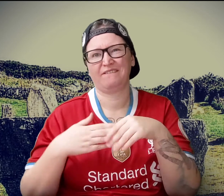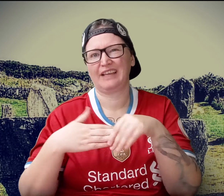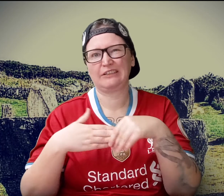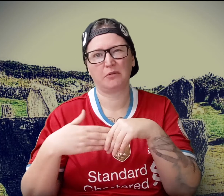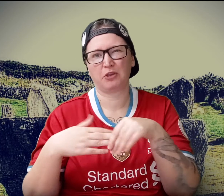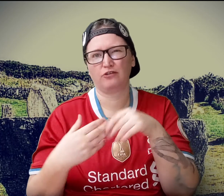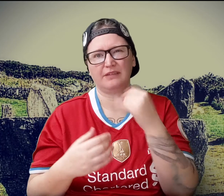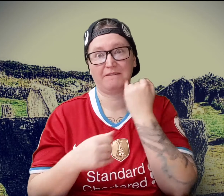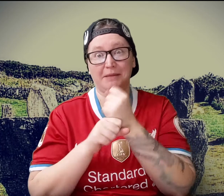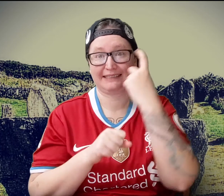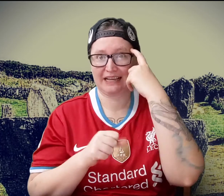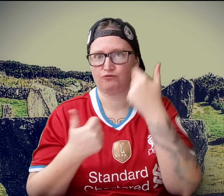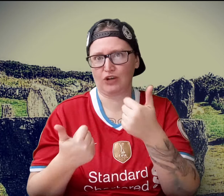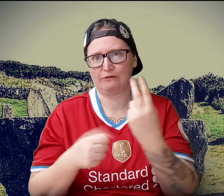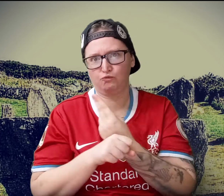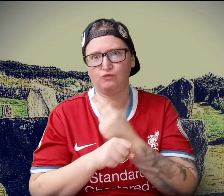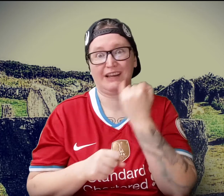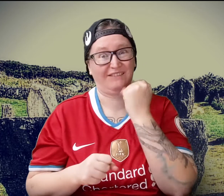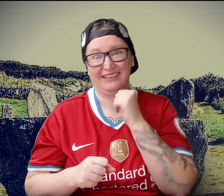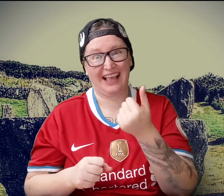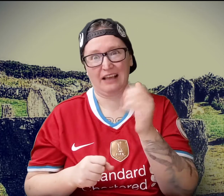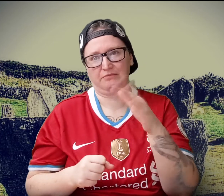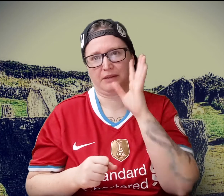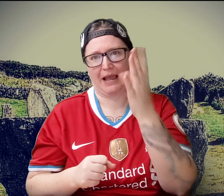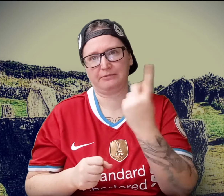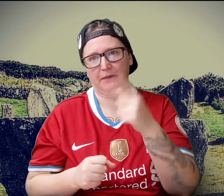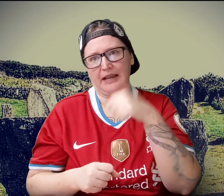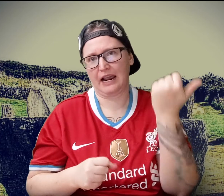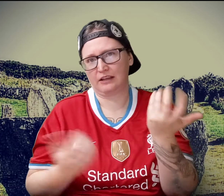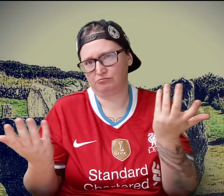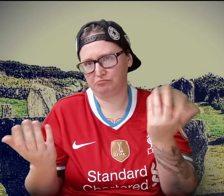make a new character again it just kind of depends use your decision-making skills and